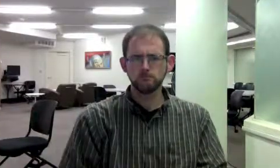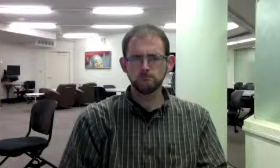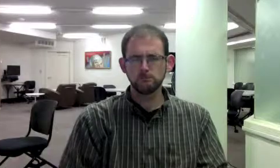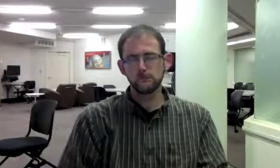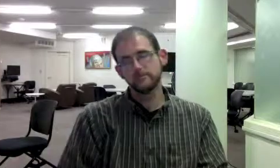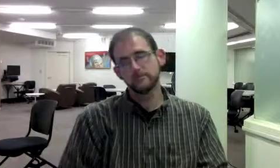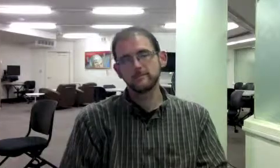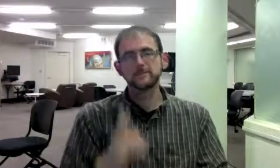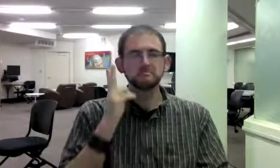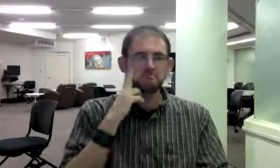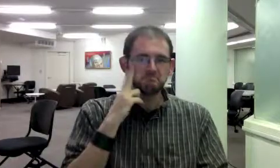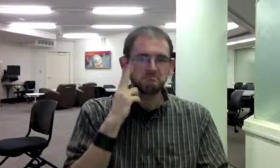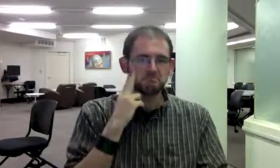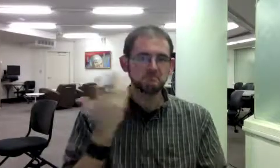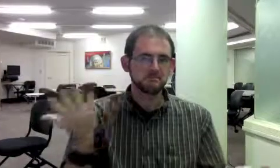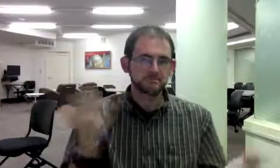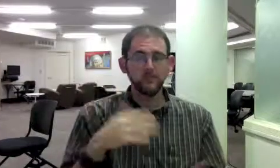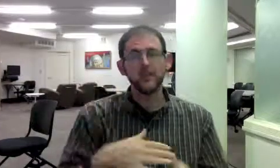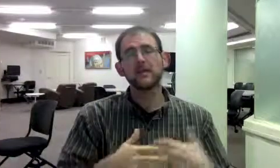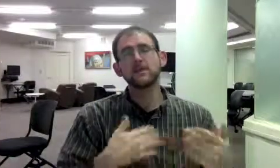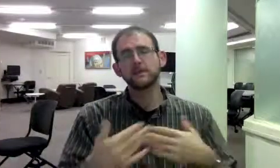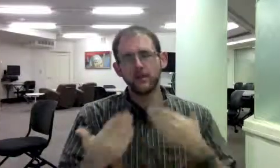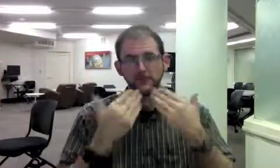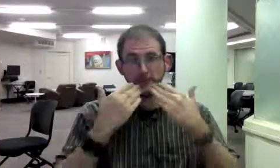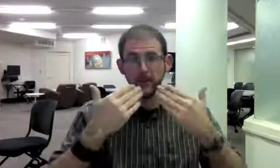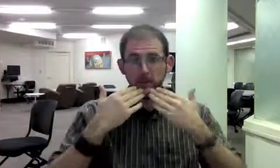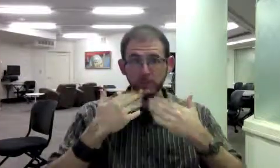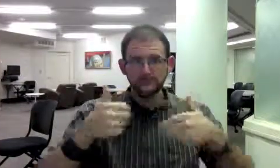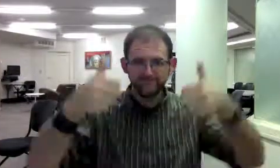Well, we'll see, anyway. Thank you!